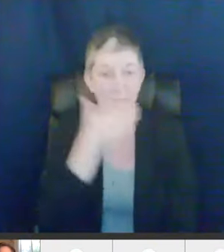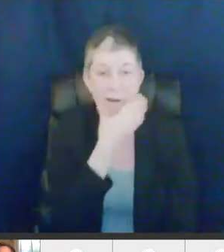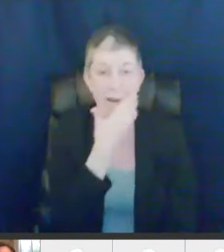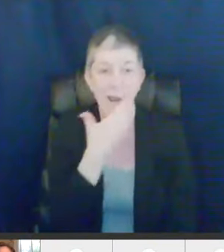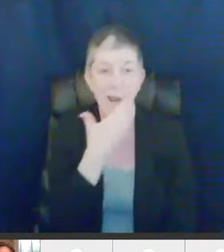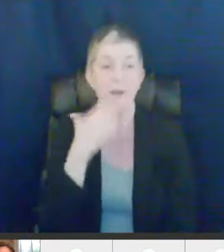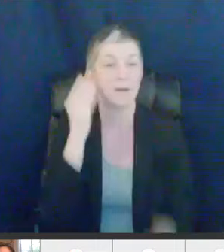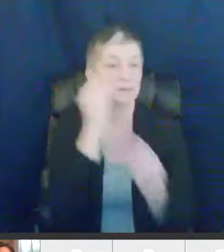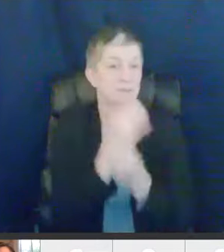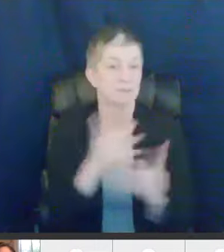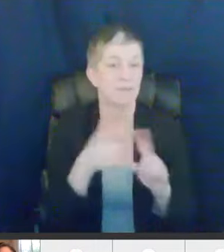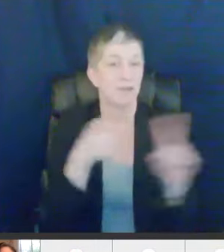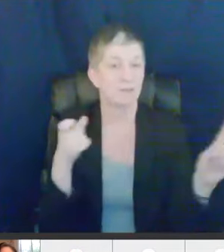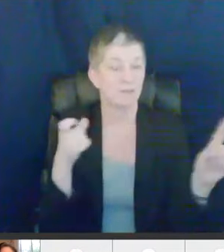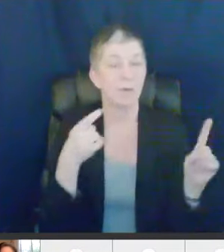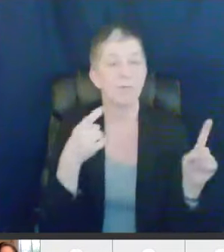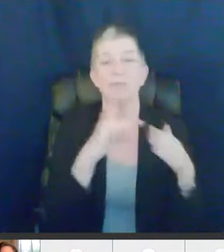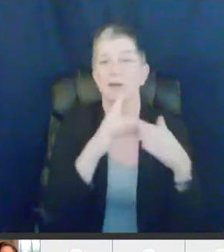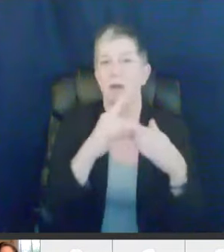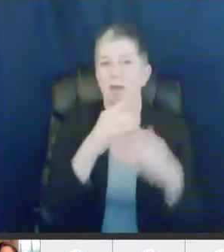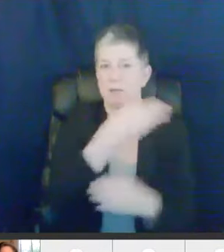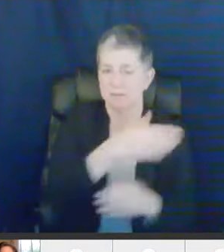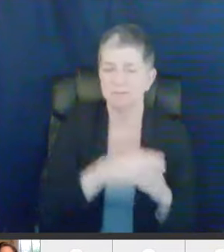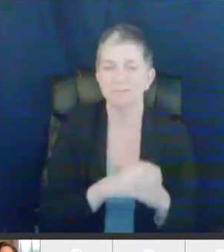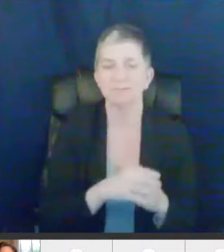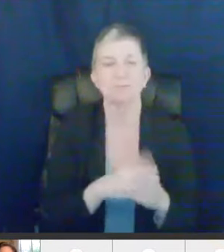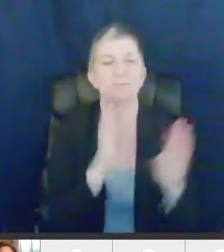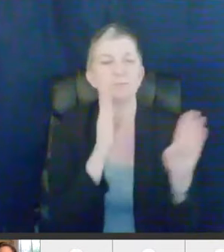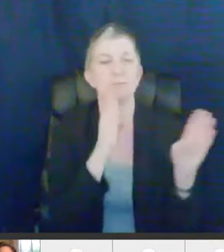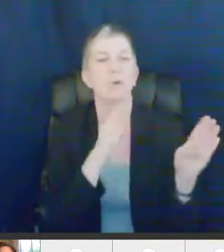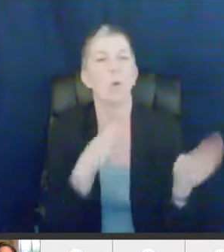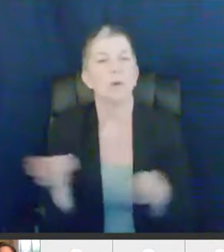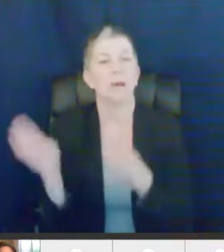what the guidance said about that organized sports are only permitted in